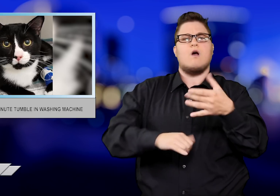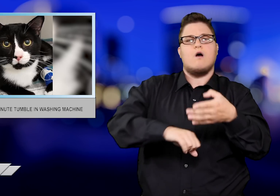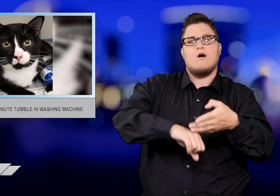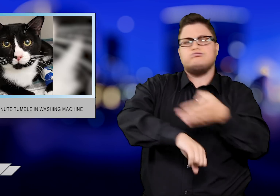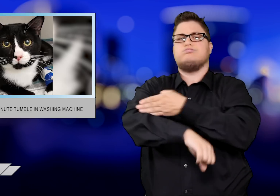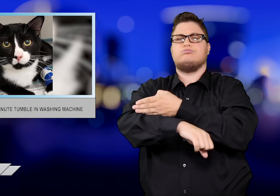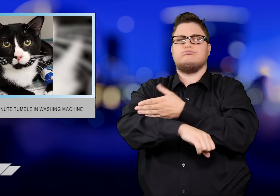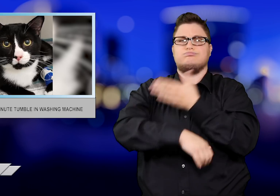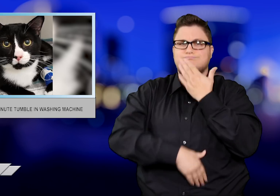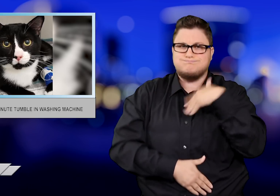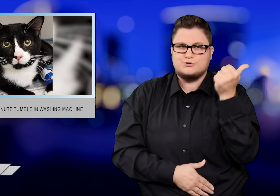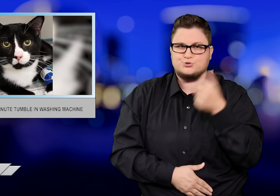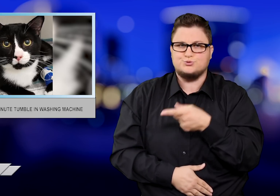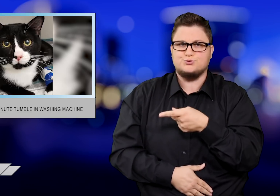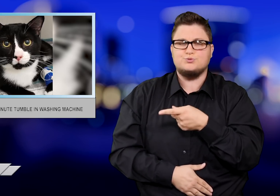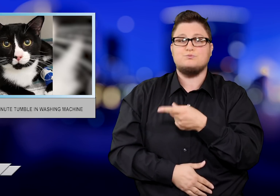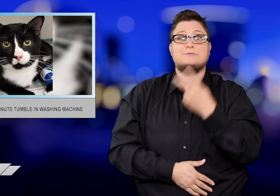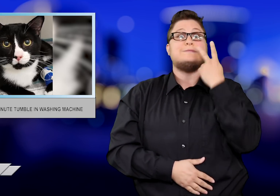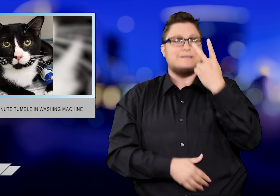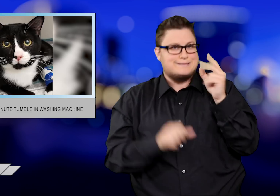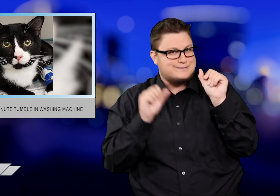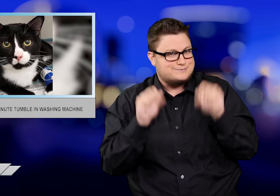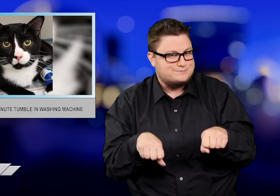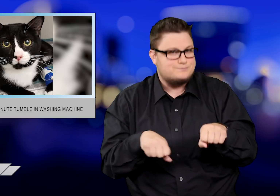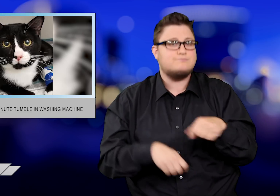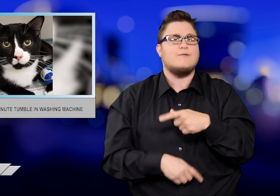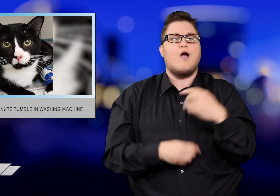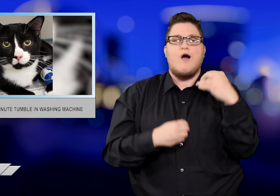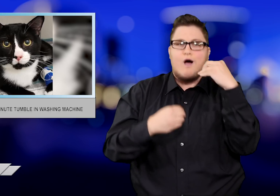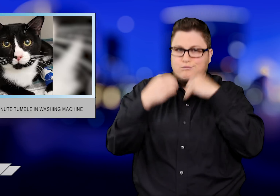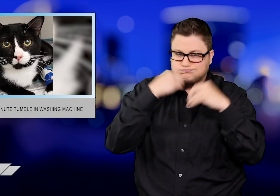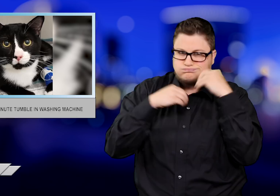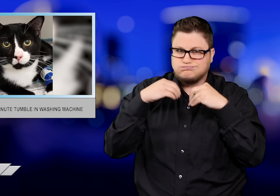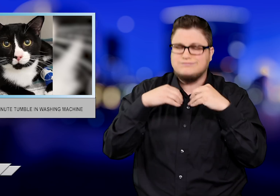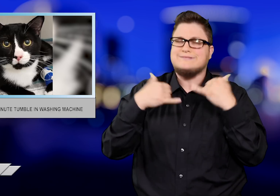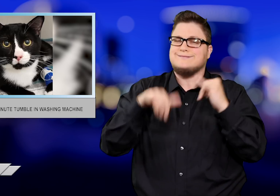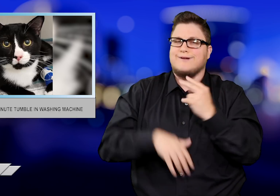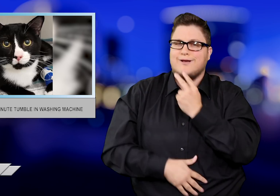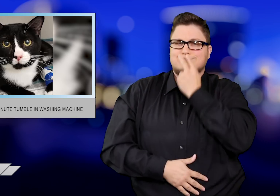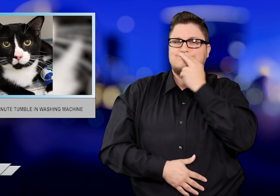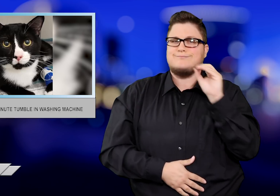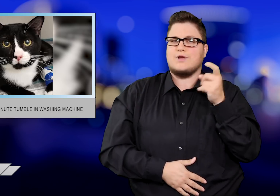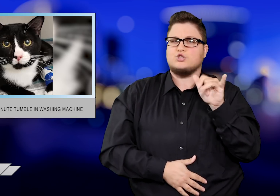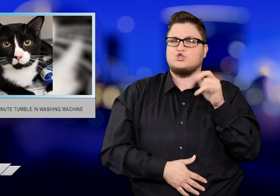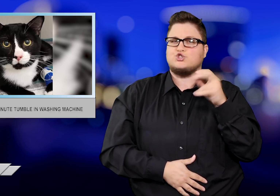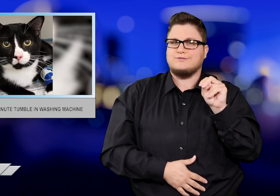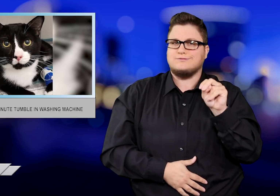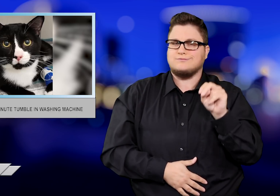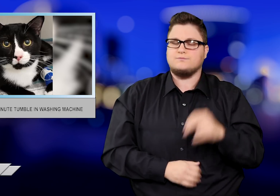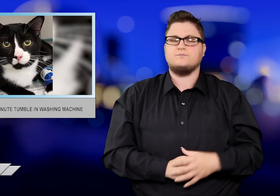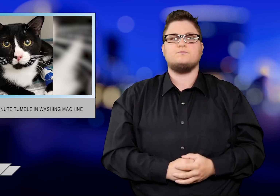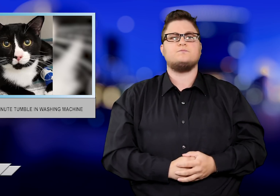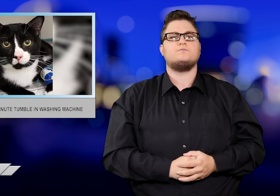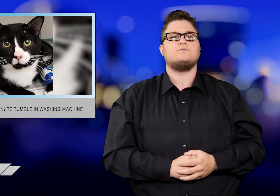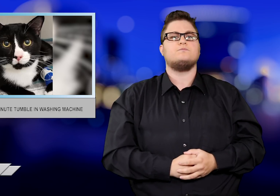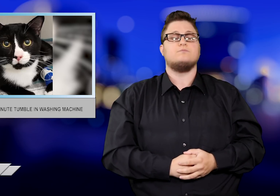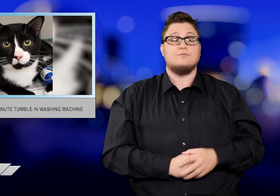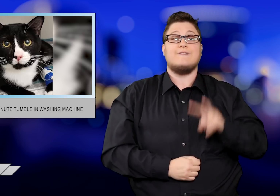But he's doing much better now. He can see again and has started eating but he remains on oxygen.